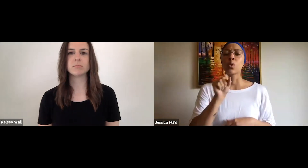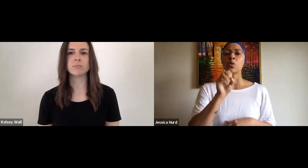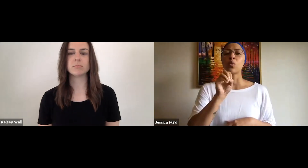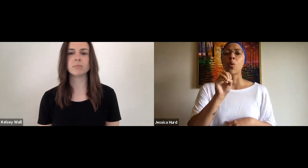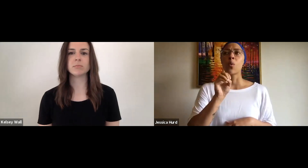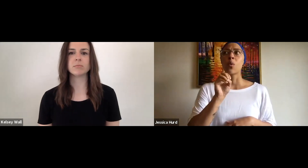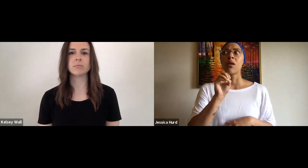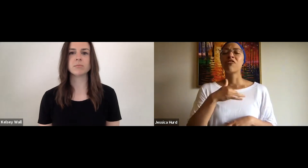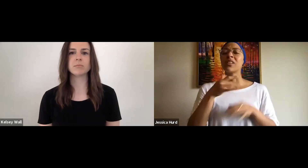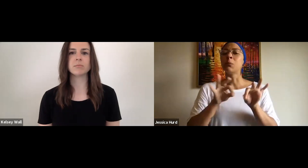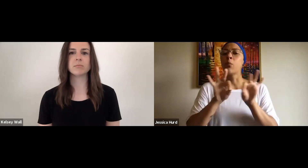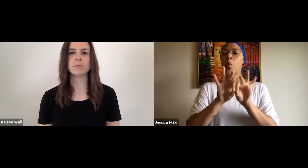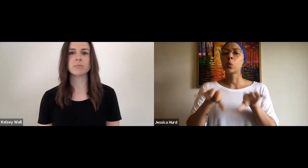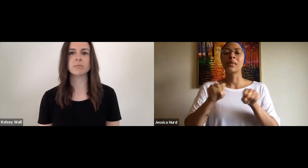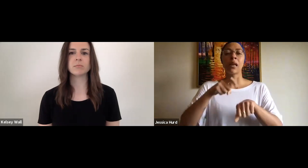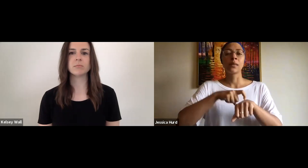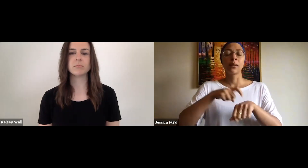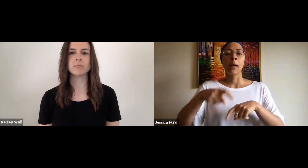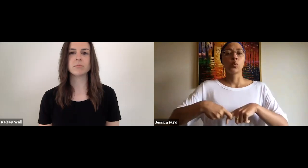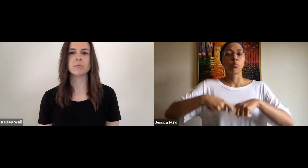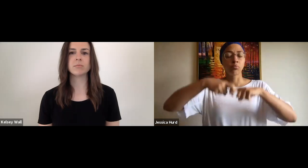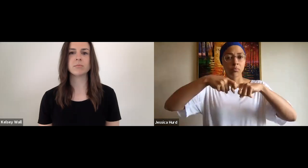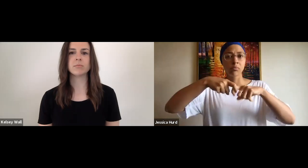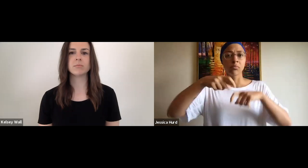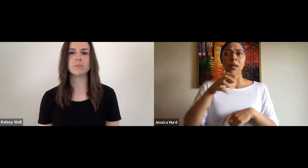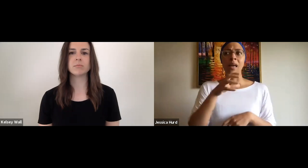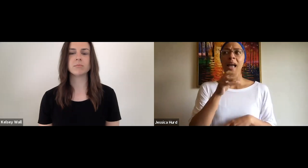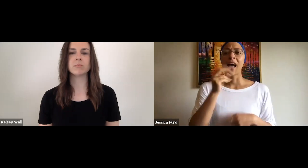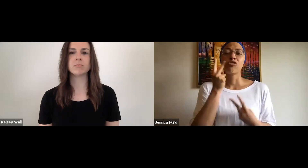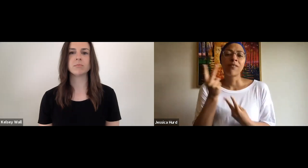trying to figure out how to work from home. It's important that we take that time